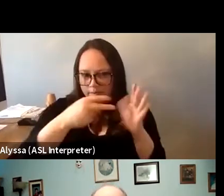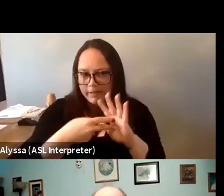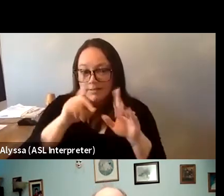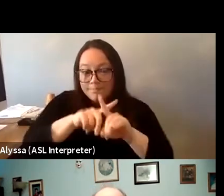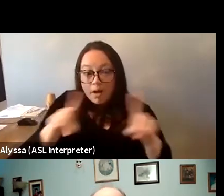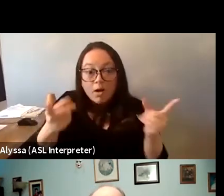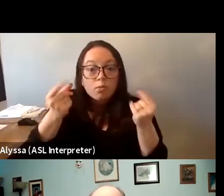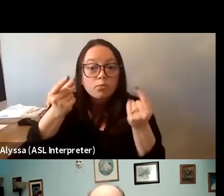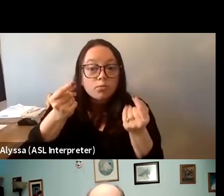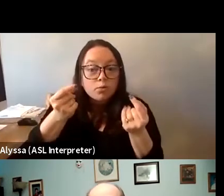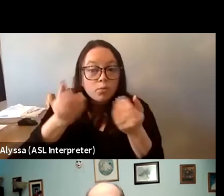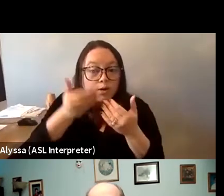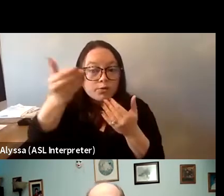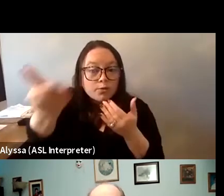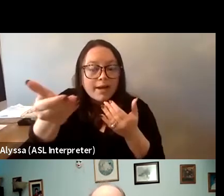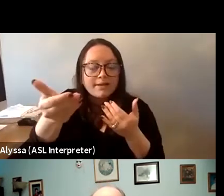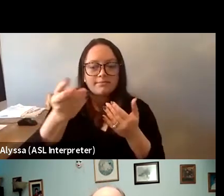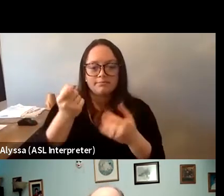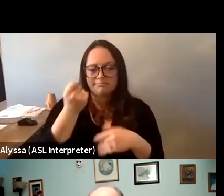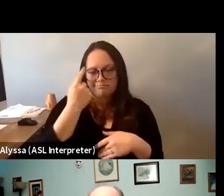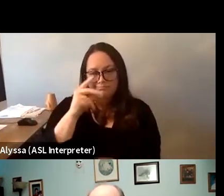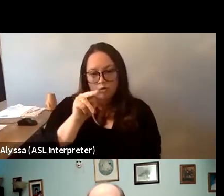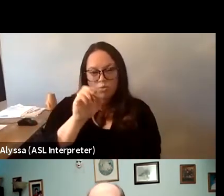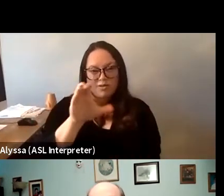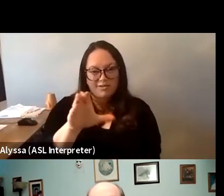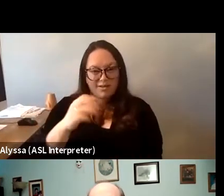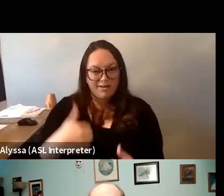and living in New York City, you have to figure out or navigate